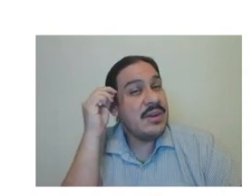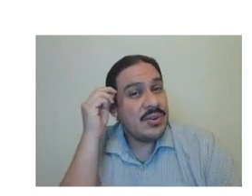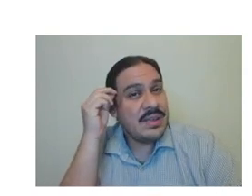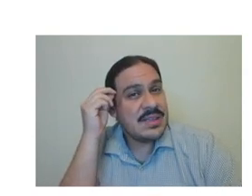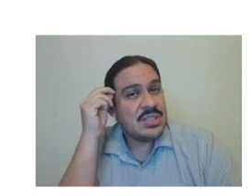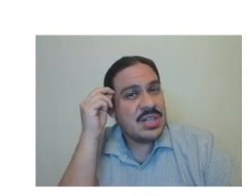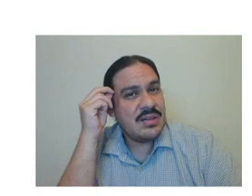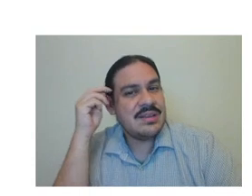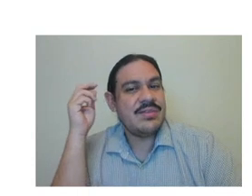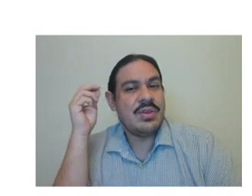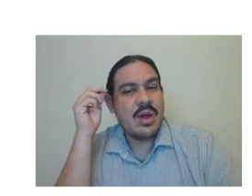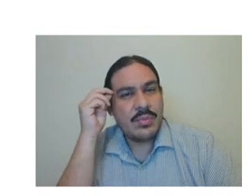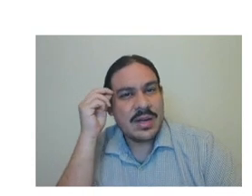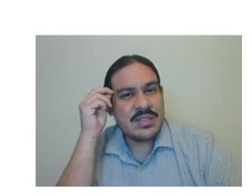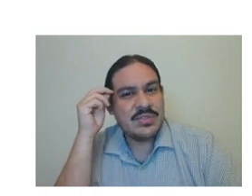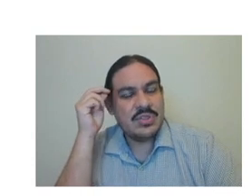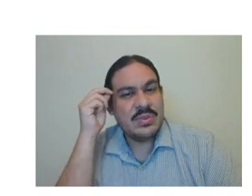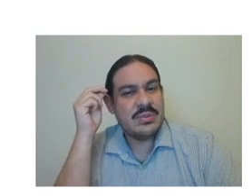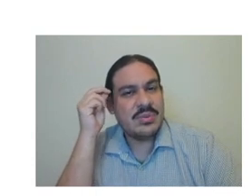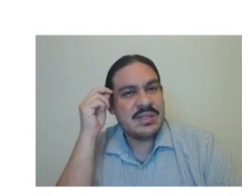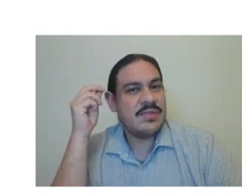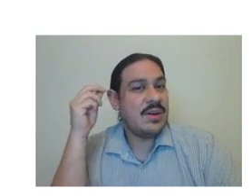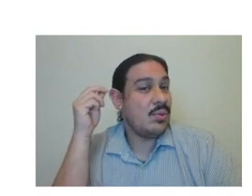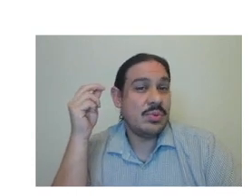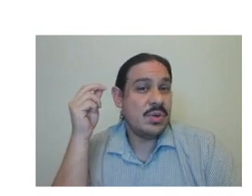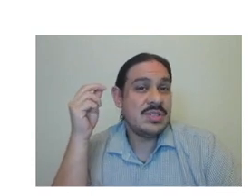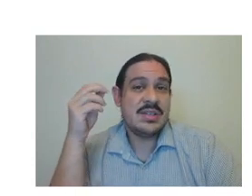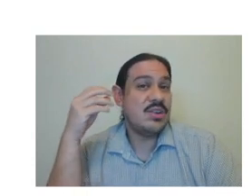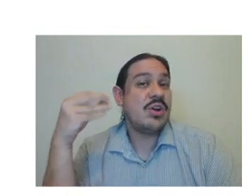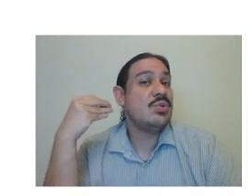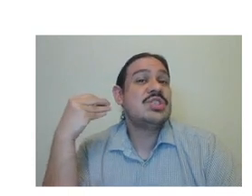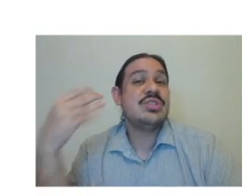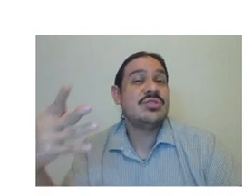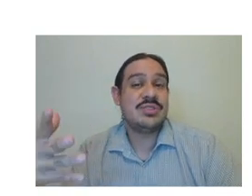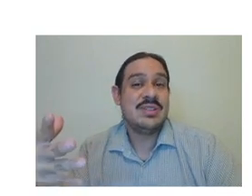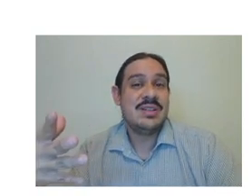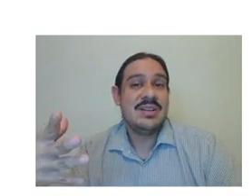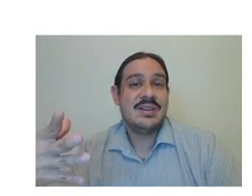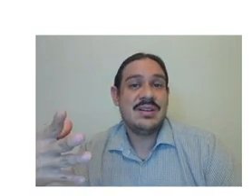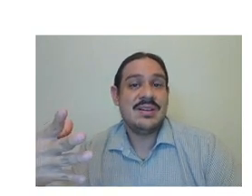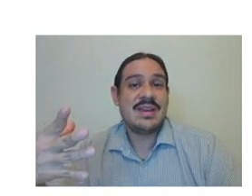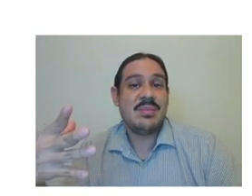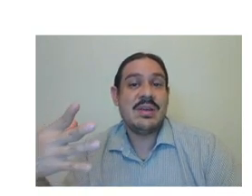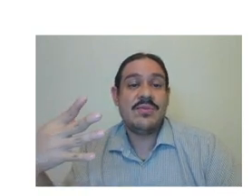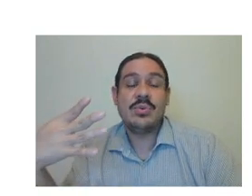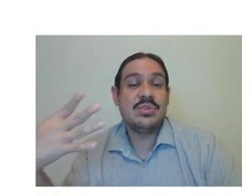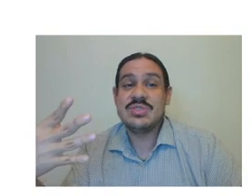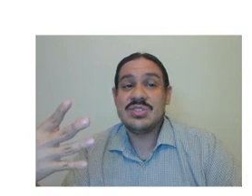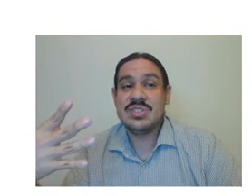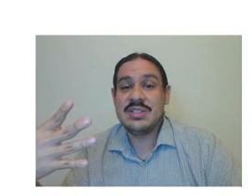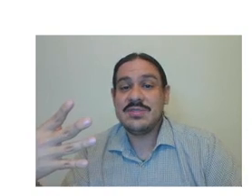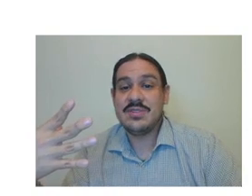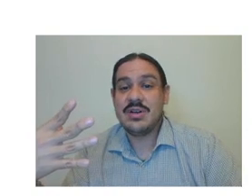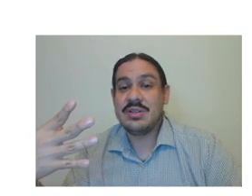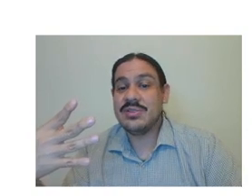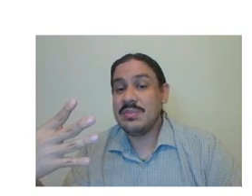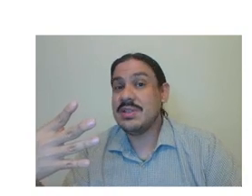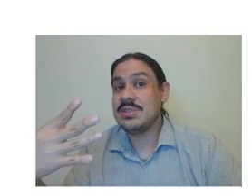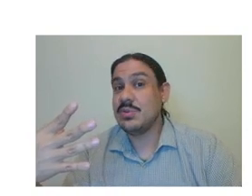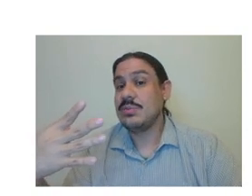implant so they will still need to learn the sign language